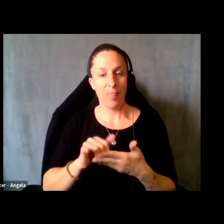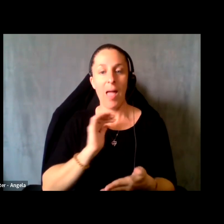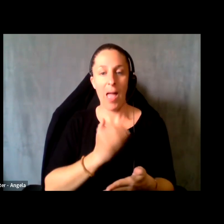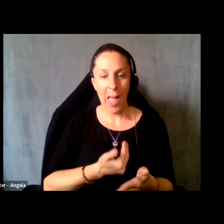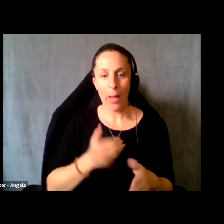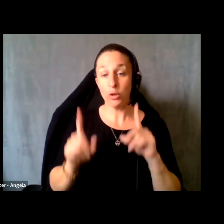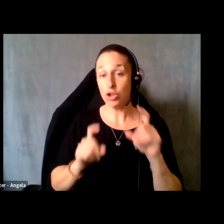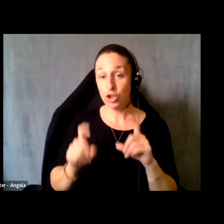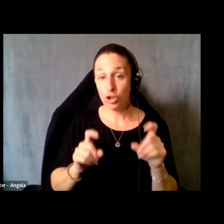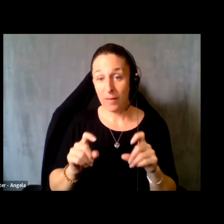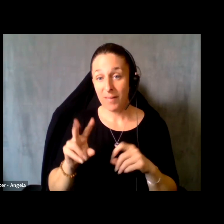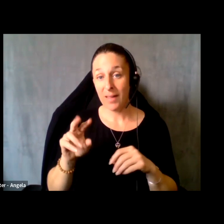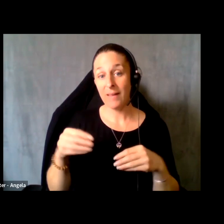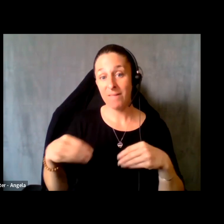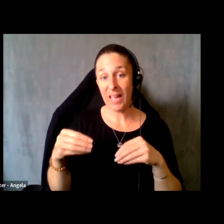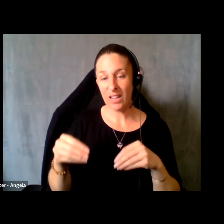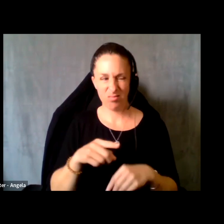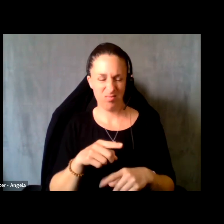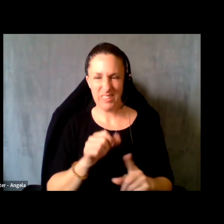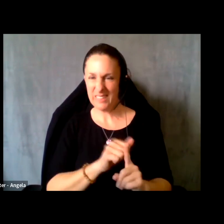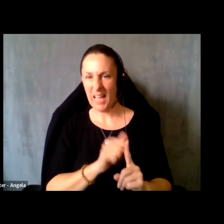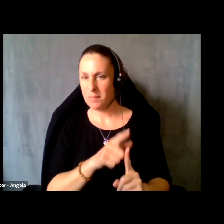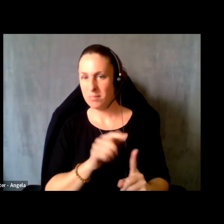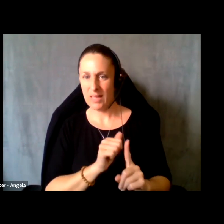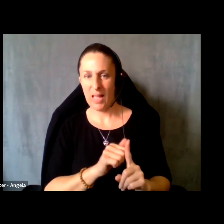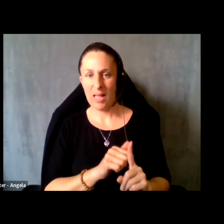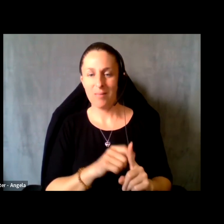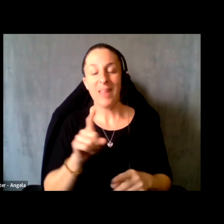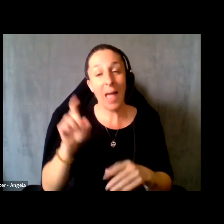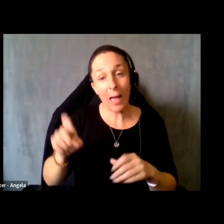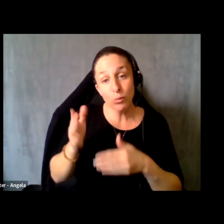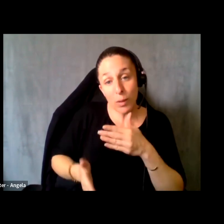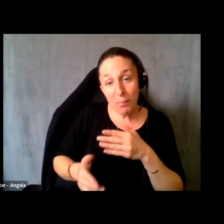to scam them right when they called them to…they had to complete a survey in order to receive